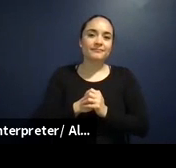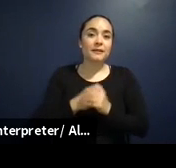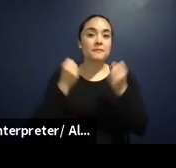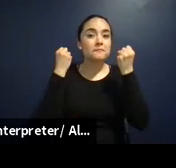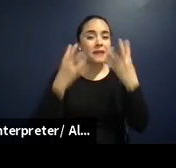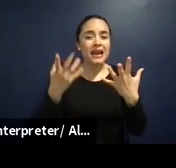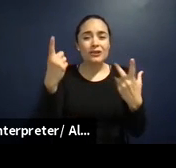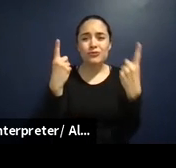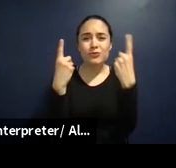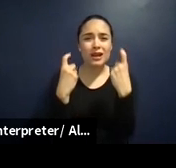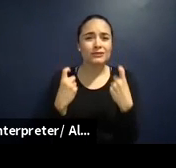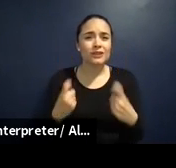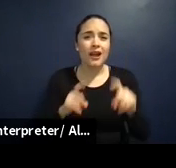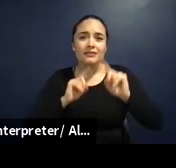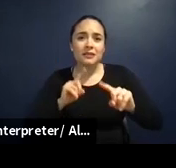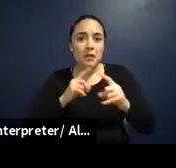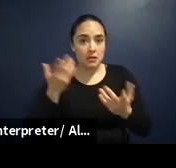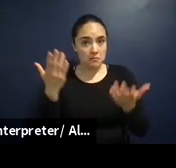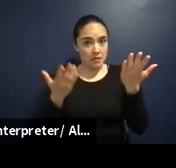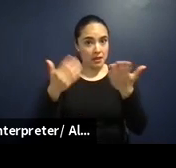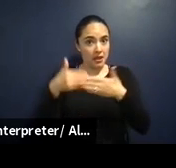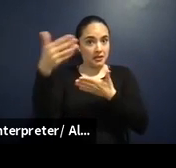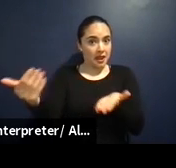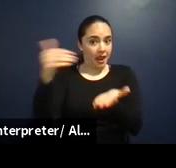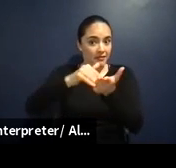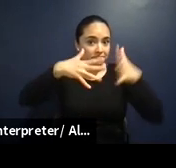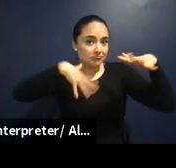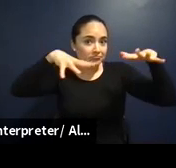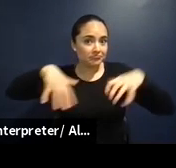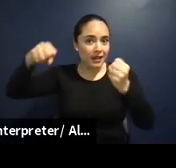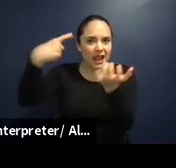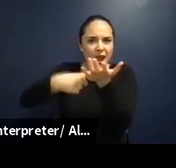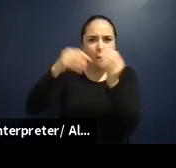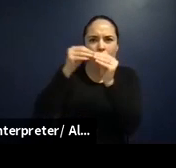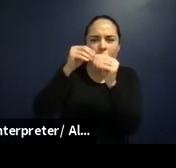another time, maybe we can talk more about Minecraft. Yep! So, again, I want to say thank